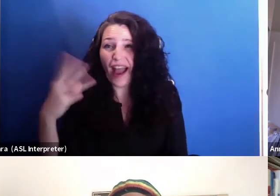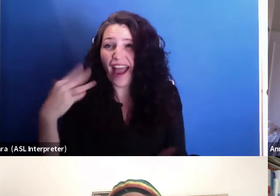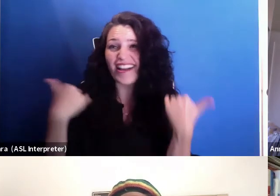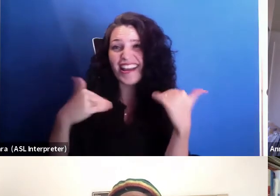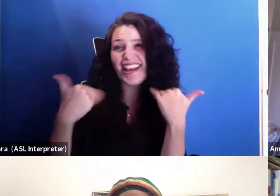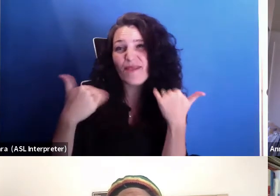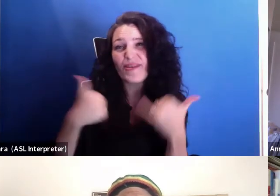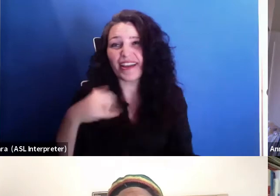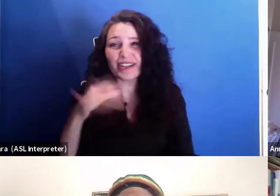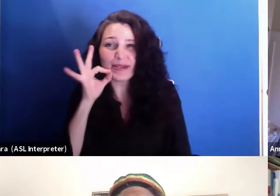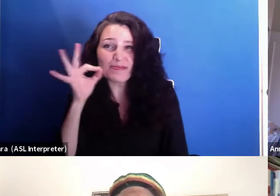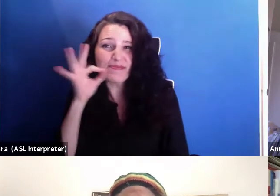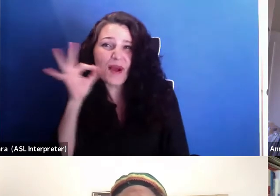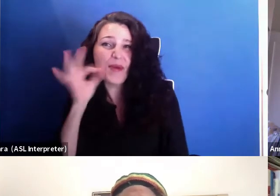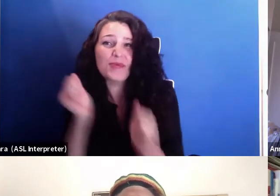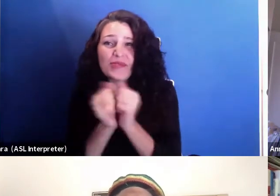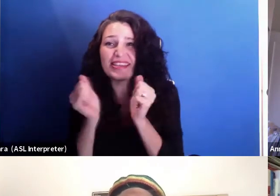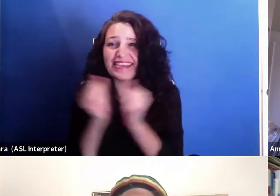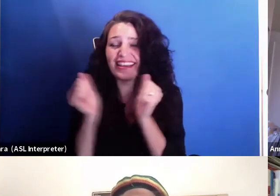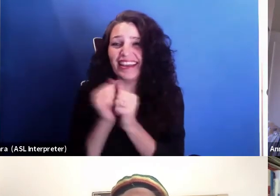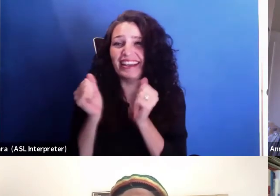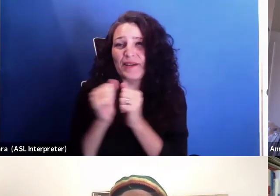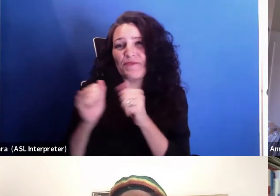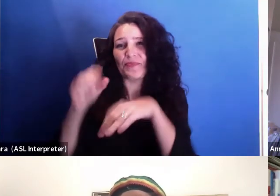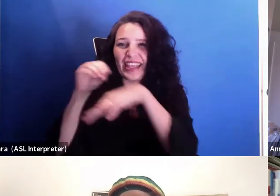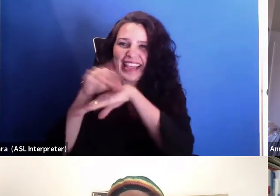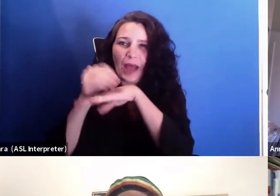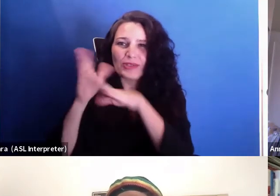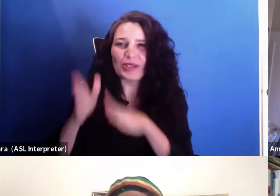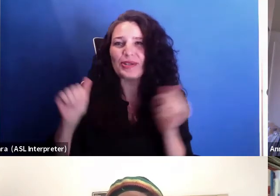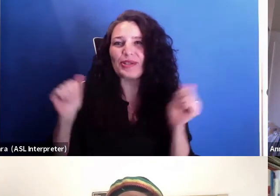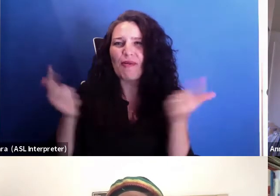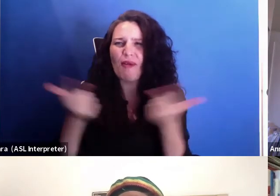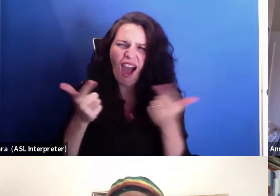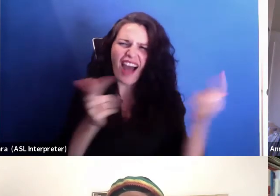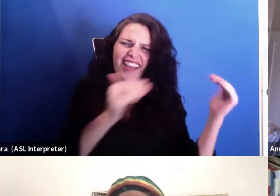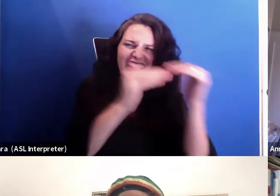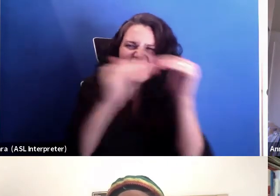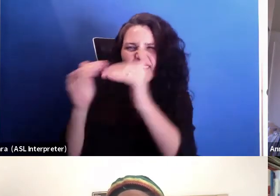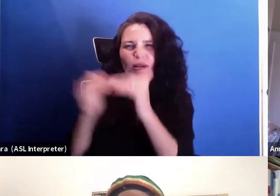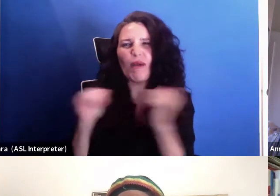and the counselors or the campers, we were all equal. And we all had affairs and whatnot.